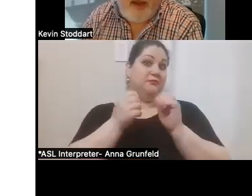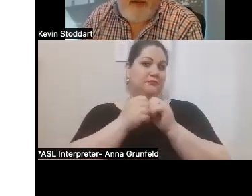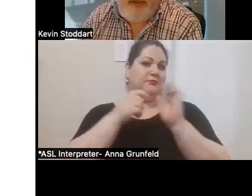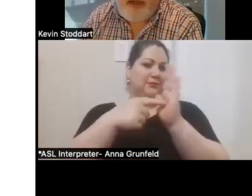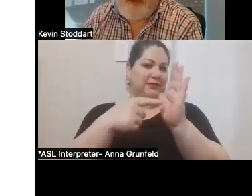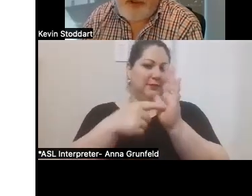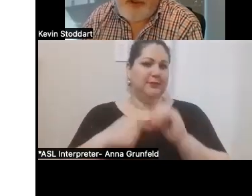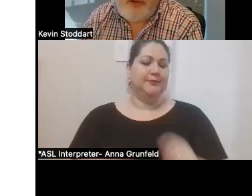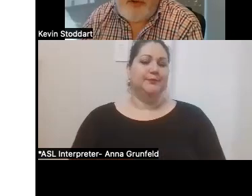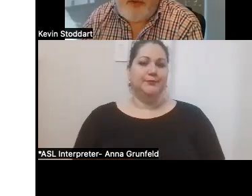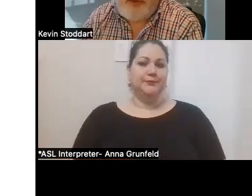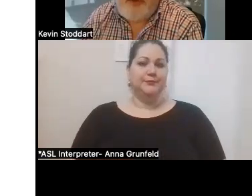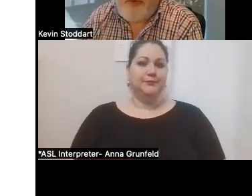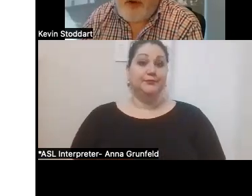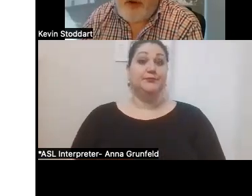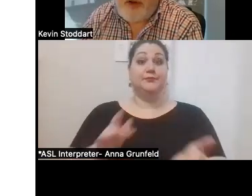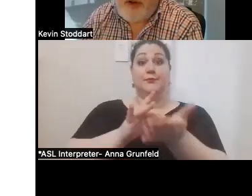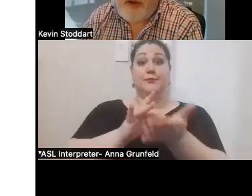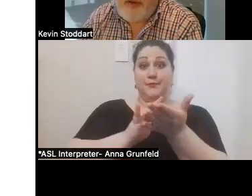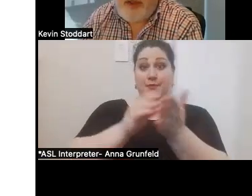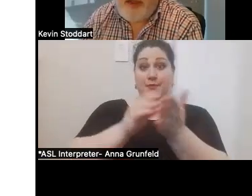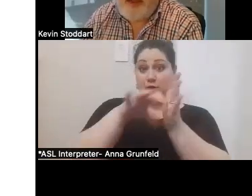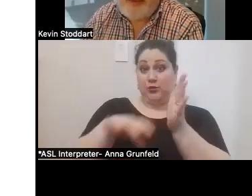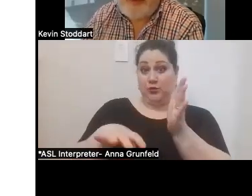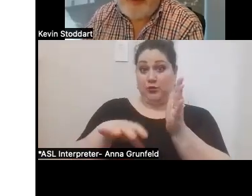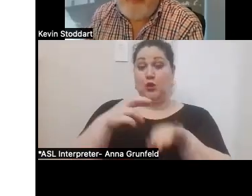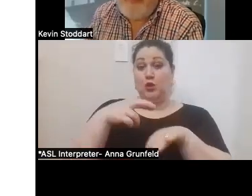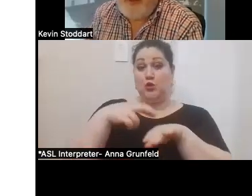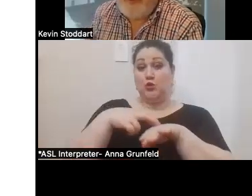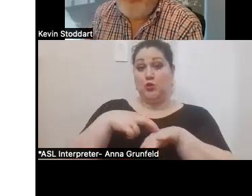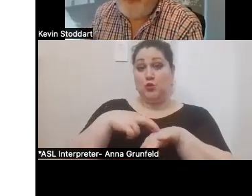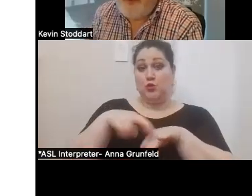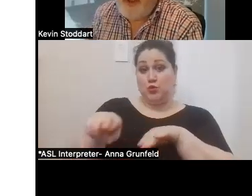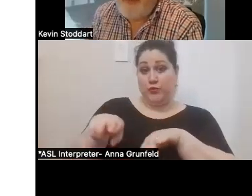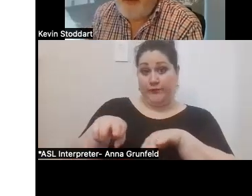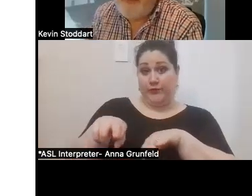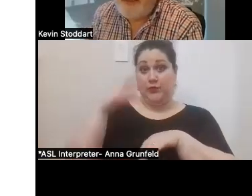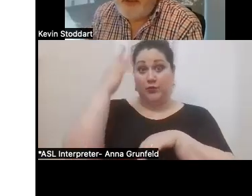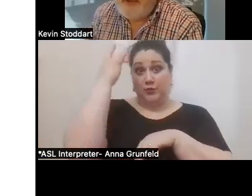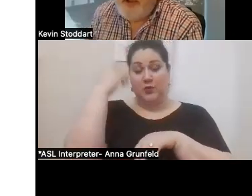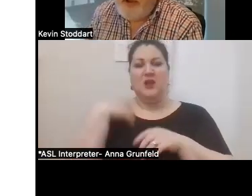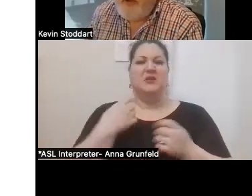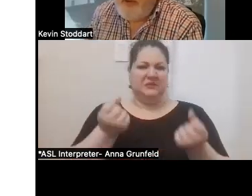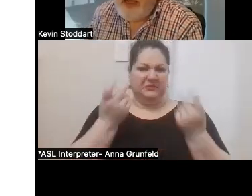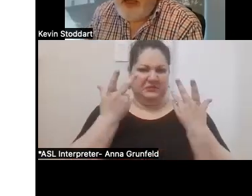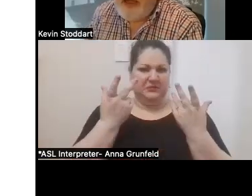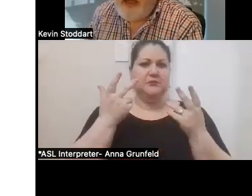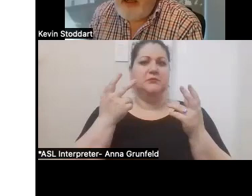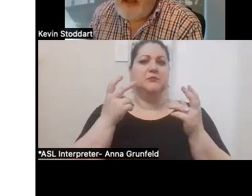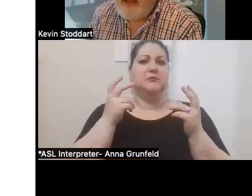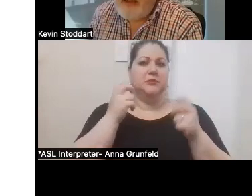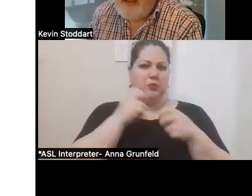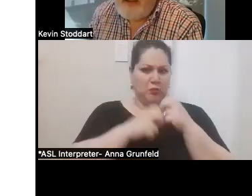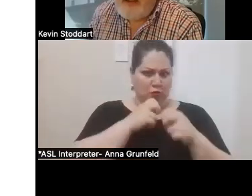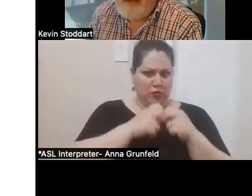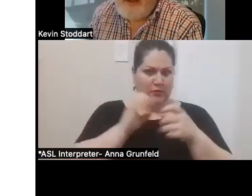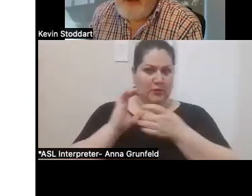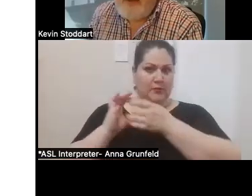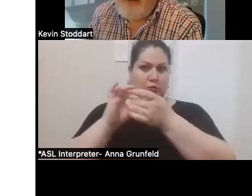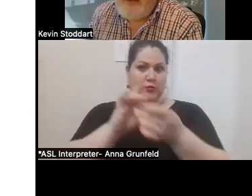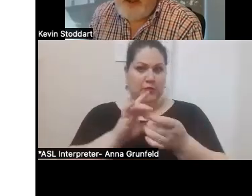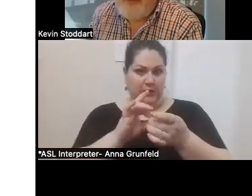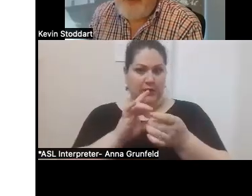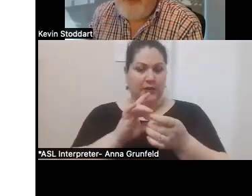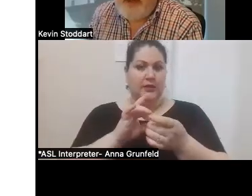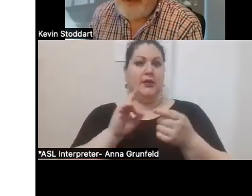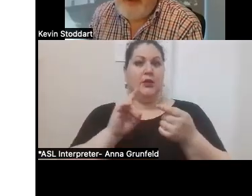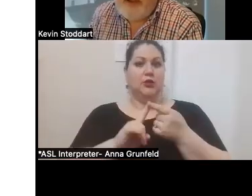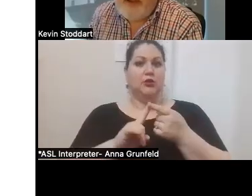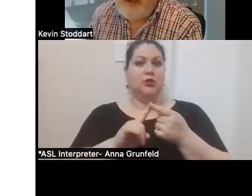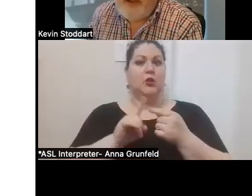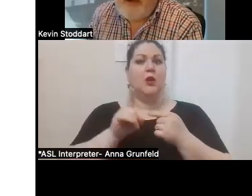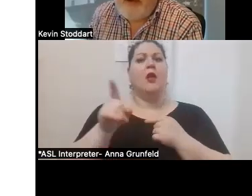A medical student was referred because of multiple problems relating to their professional, their,